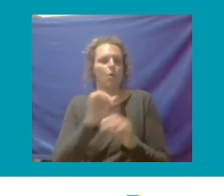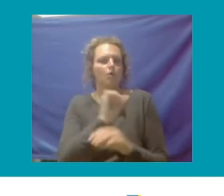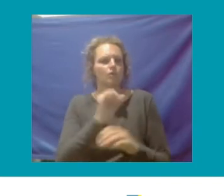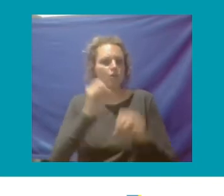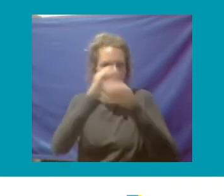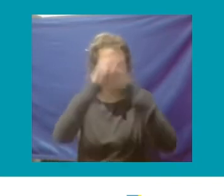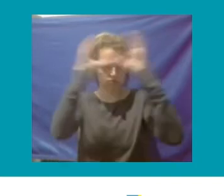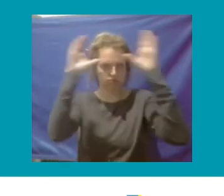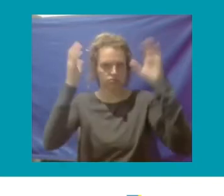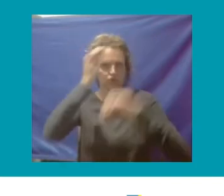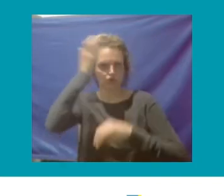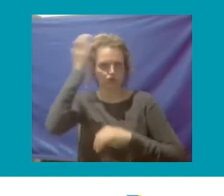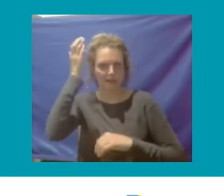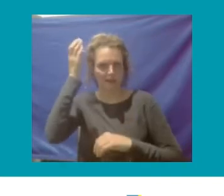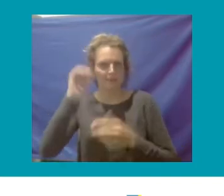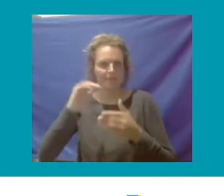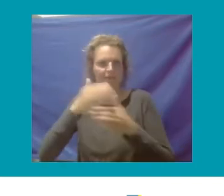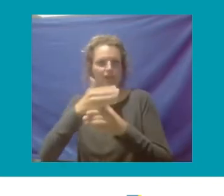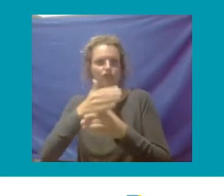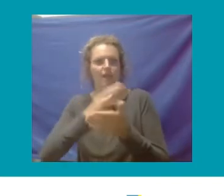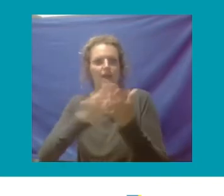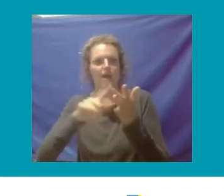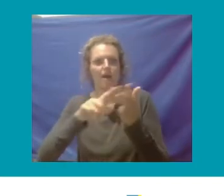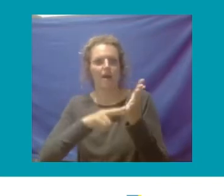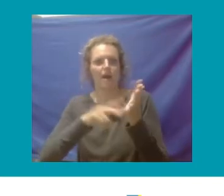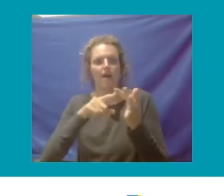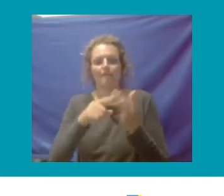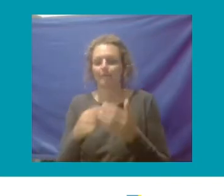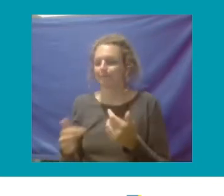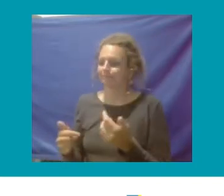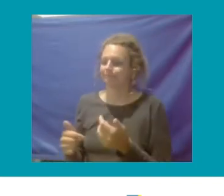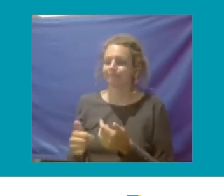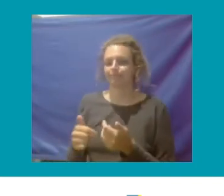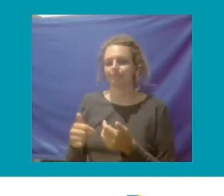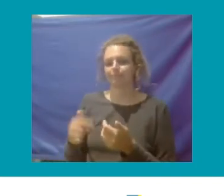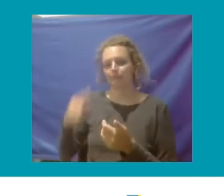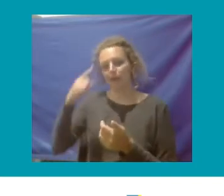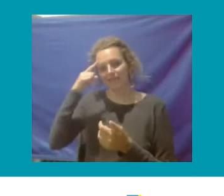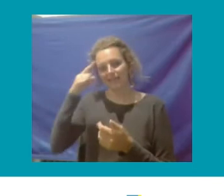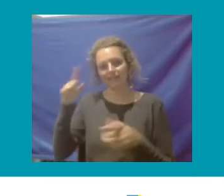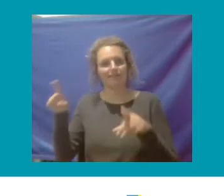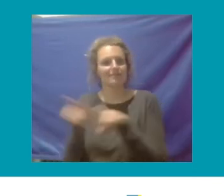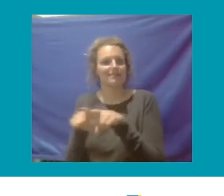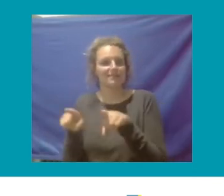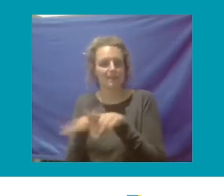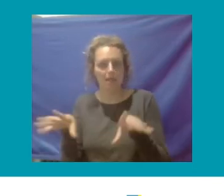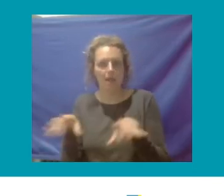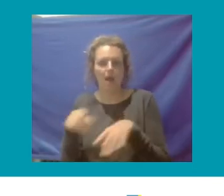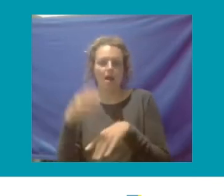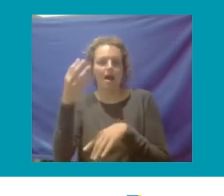You know, I think it's very similar to what Jane said, just to have the opportunity for disabled people to be in their